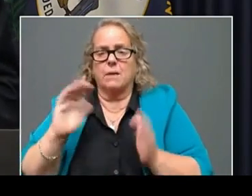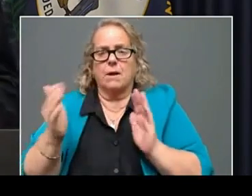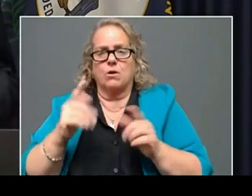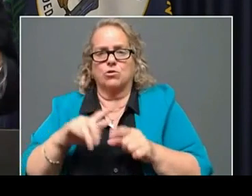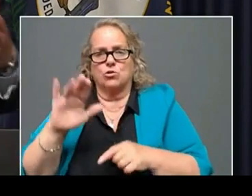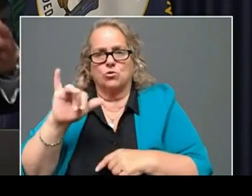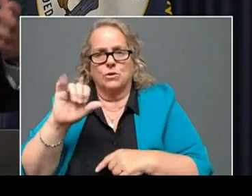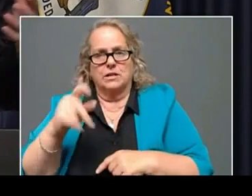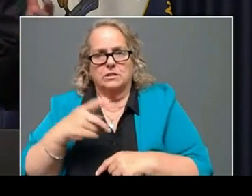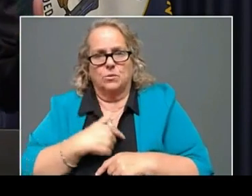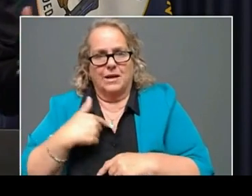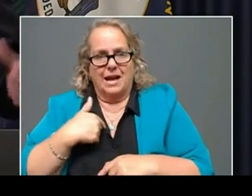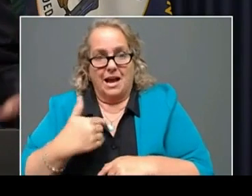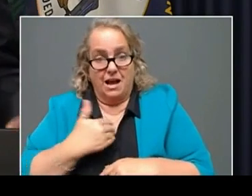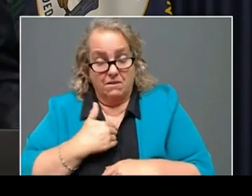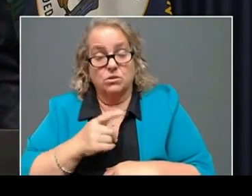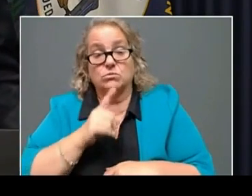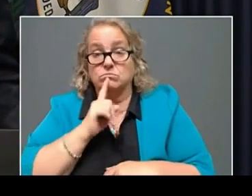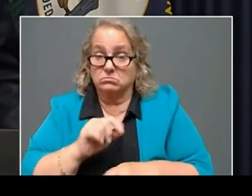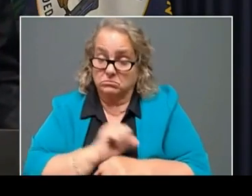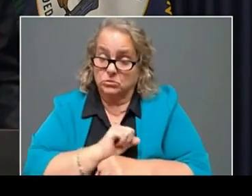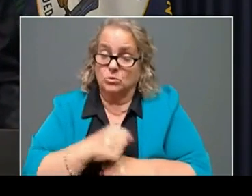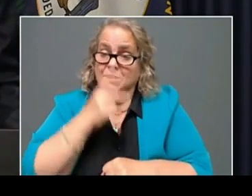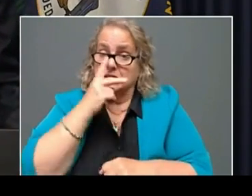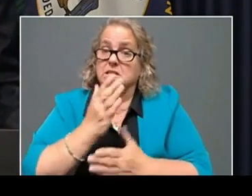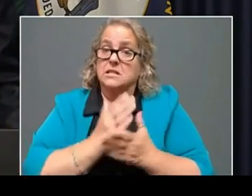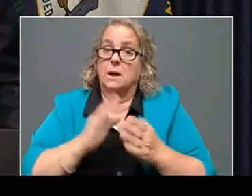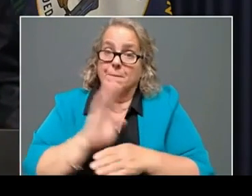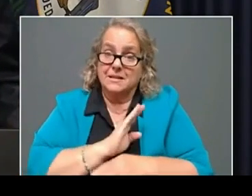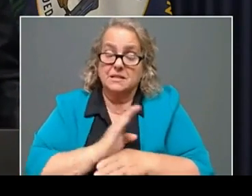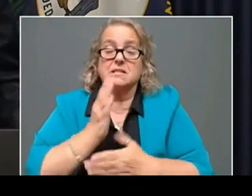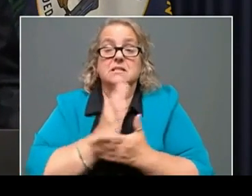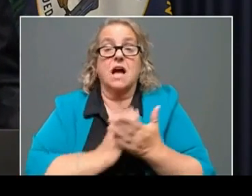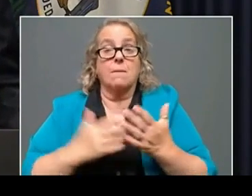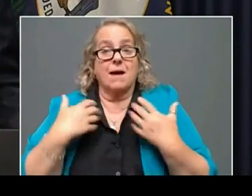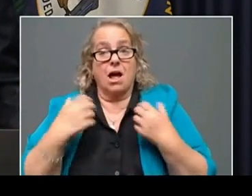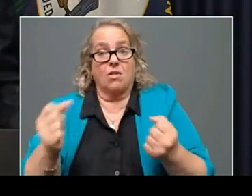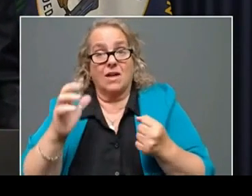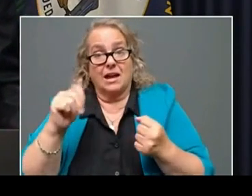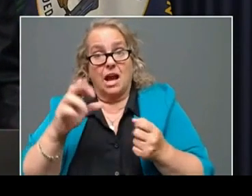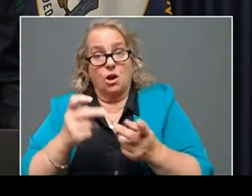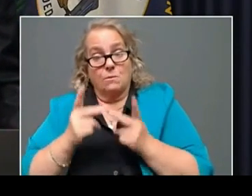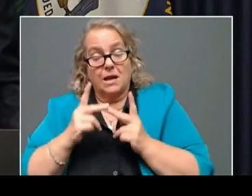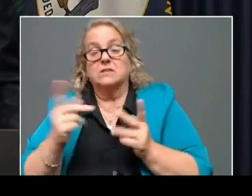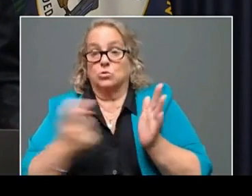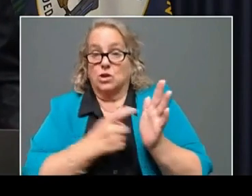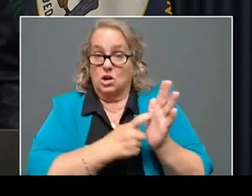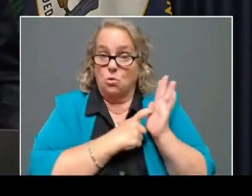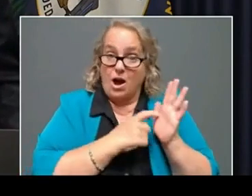seen some businesses, some health care settings mandate it and we're gonna support each and every one of them that mandate it. And I think that they